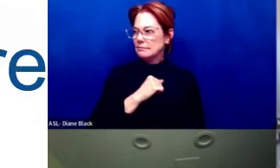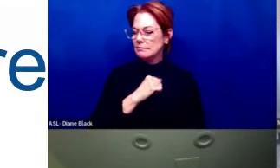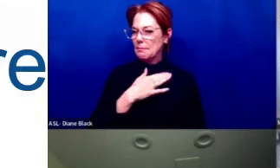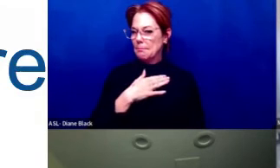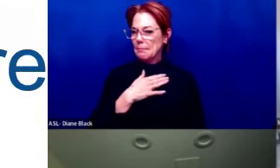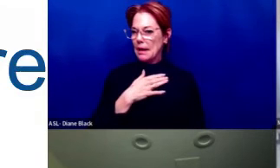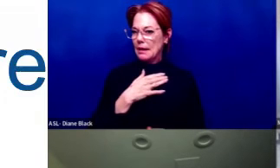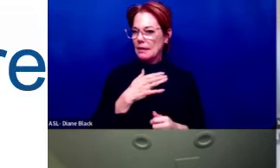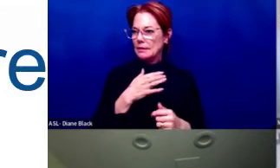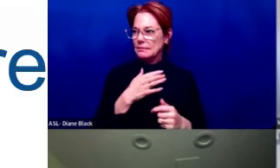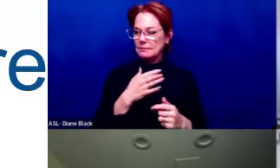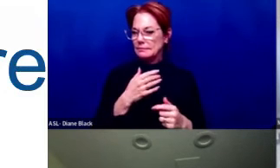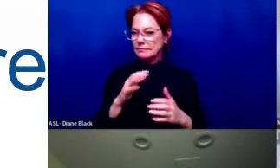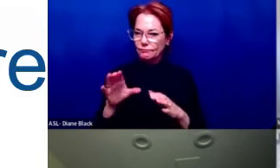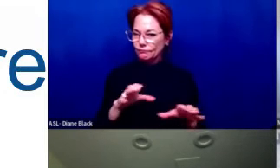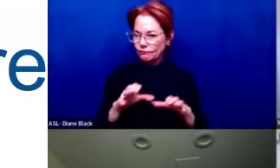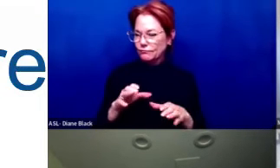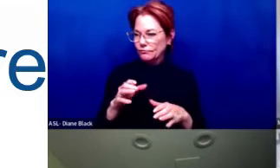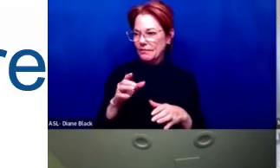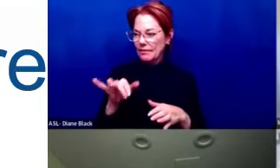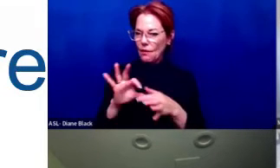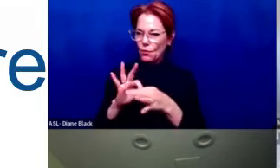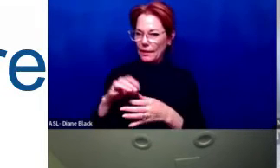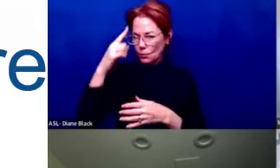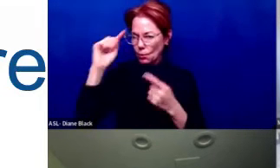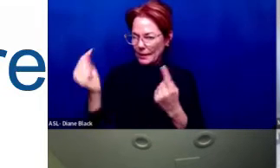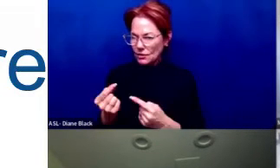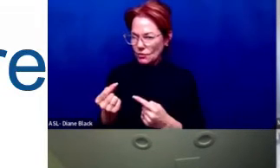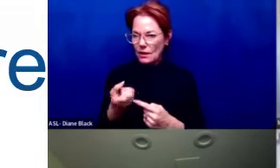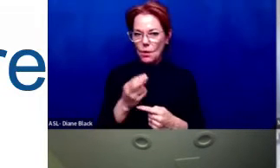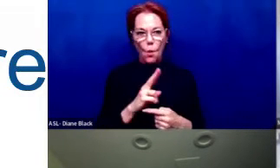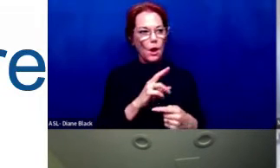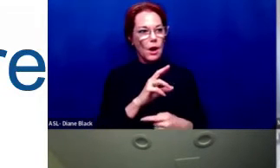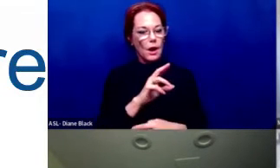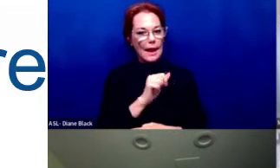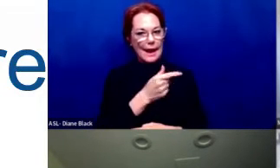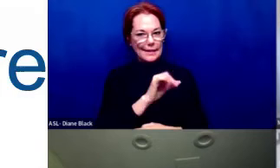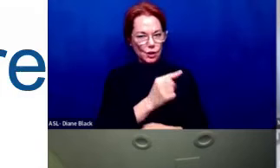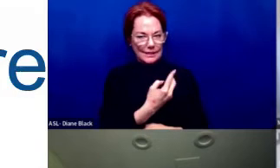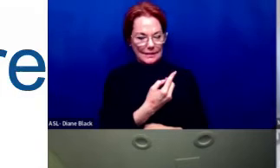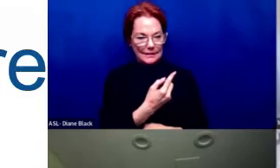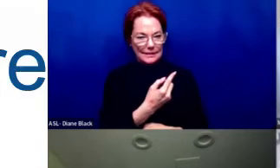normal aging? And, Doctor? I'm sorry, I can't remember how to